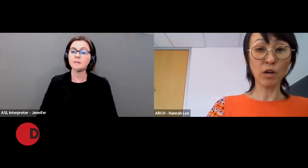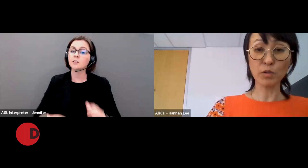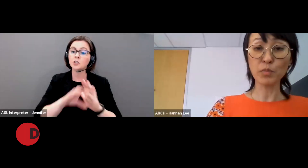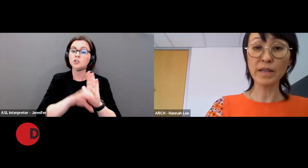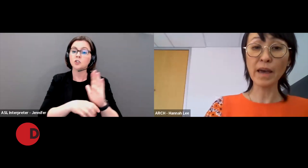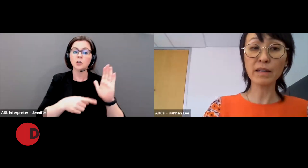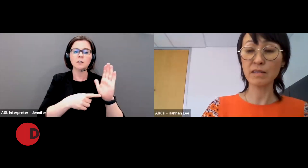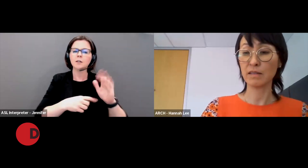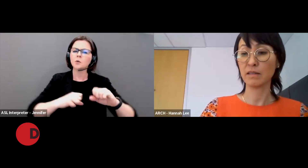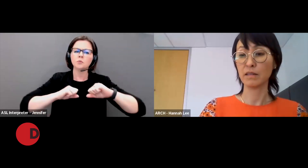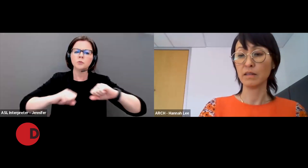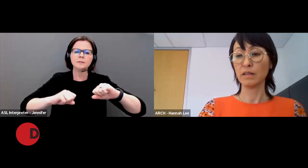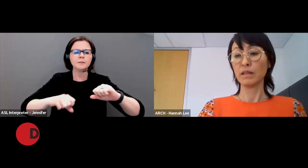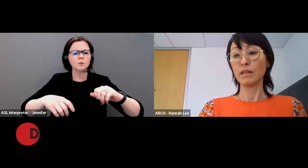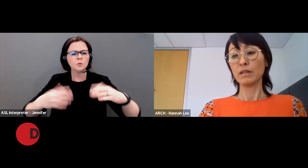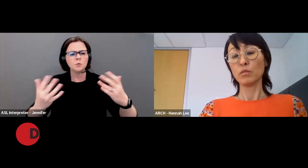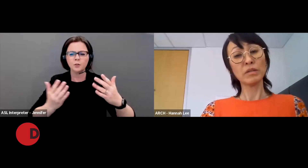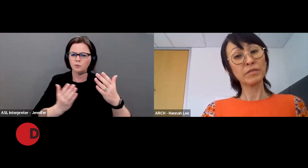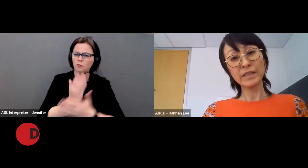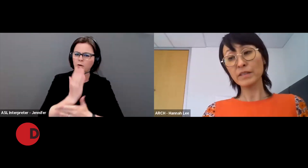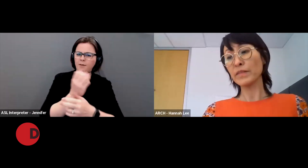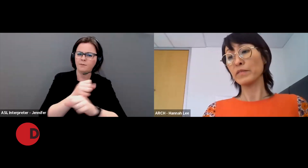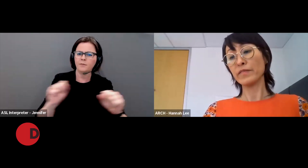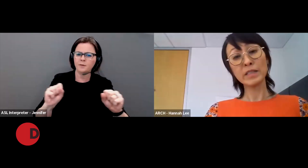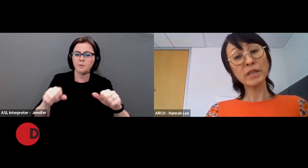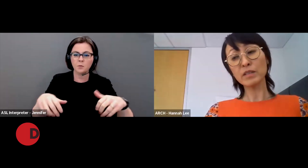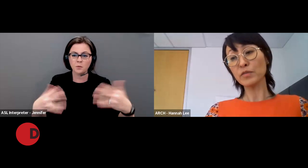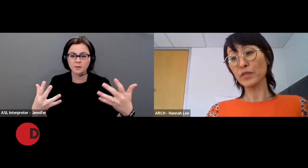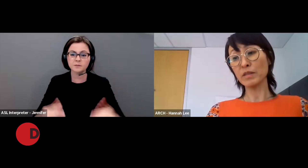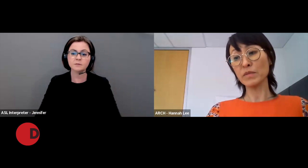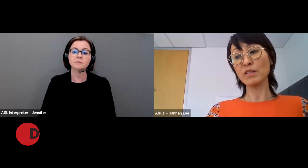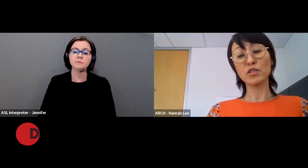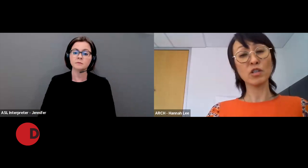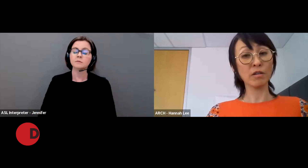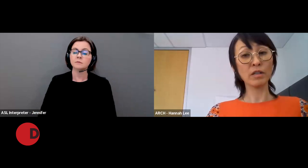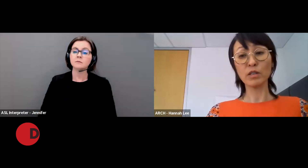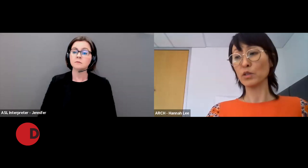Fundamental freedoms protected in the Charter include freedom of conscience